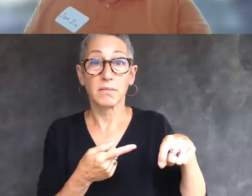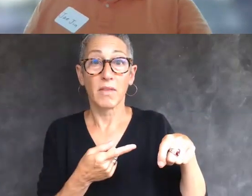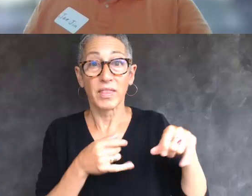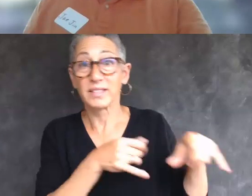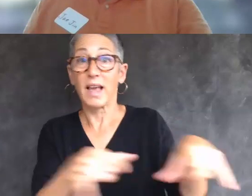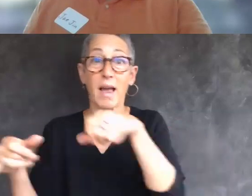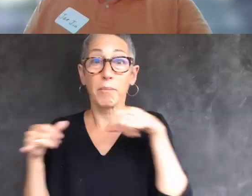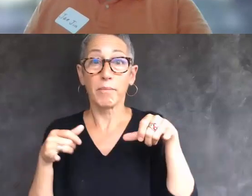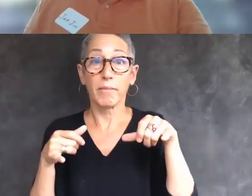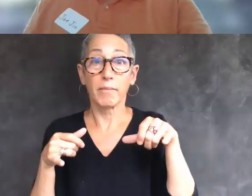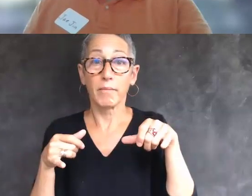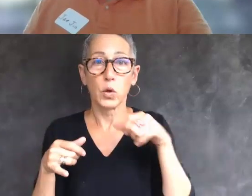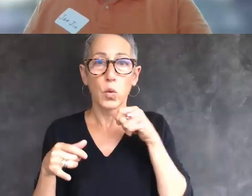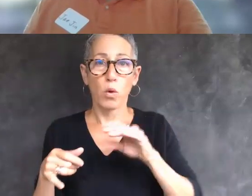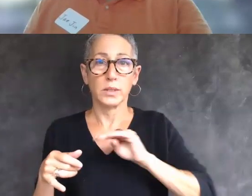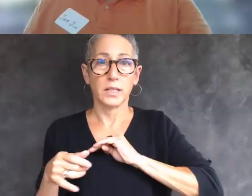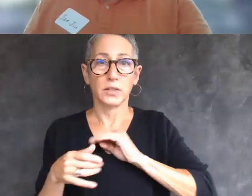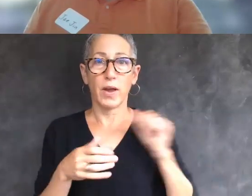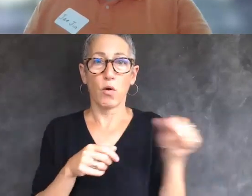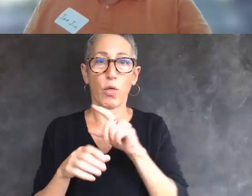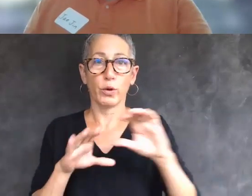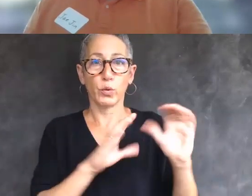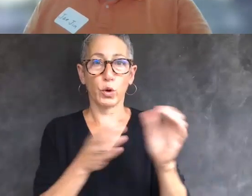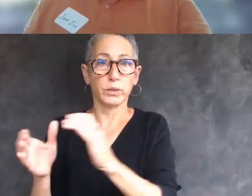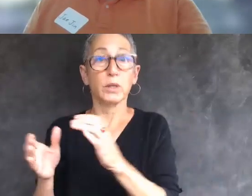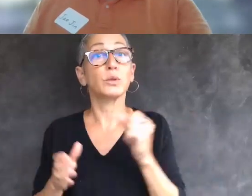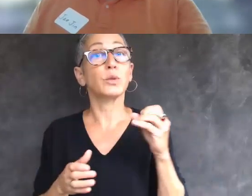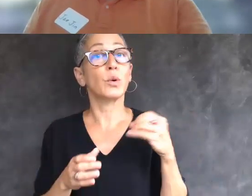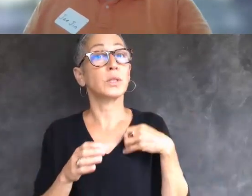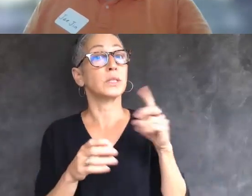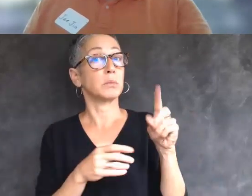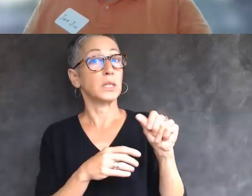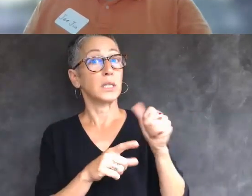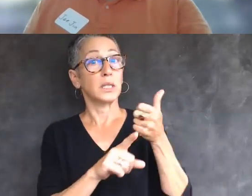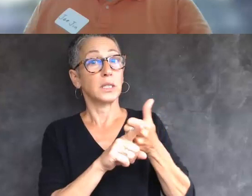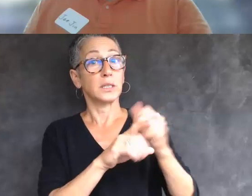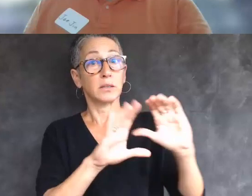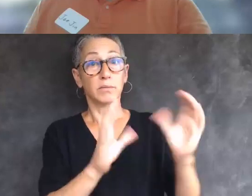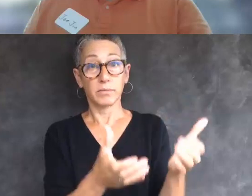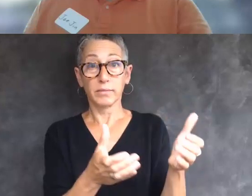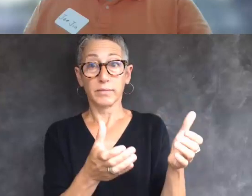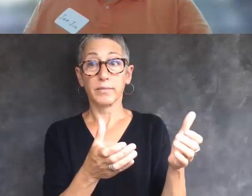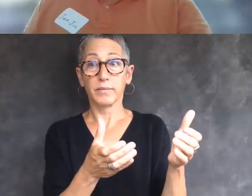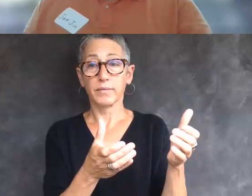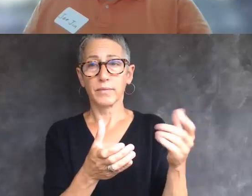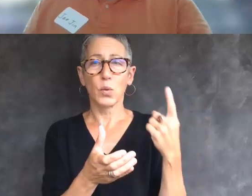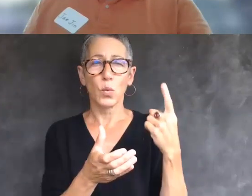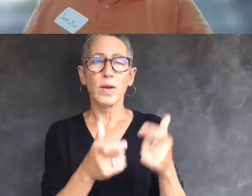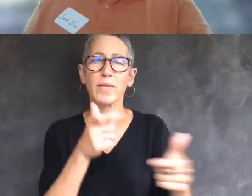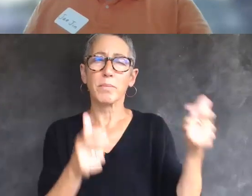And so when it comes to disability, I think one of the the biggest things and Amber is one of the first people that introduced me